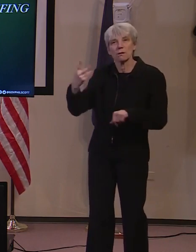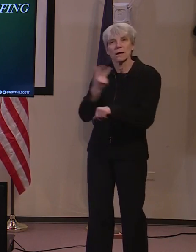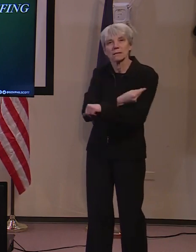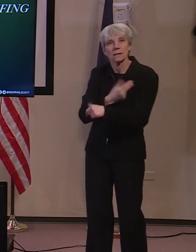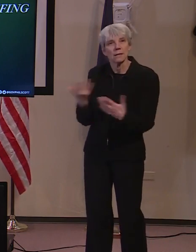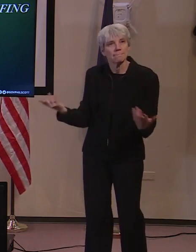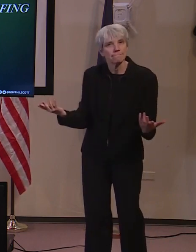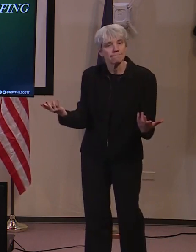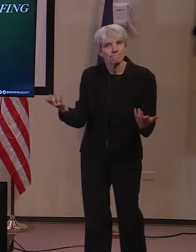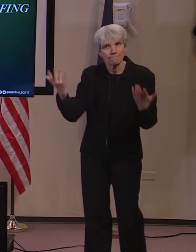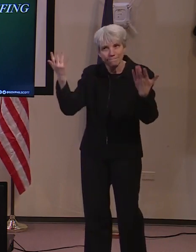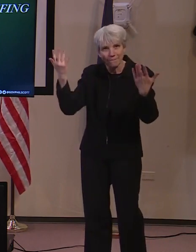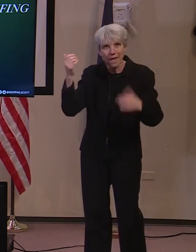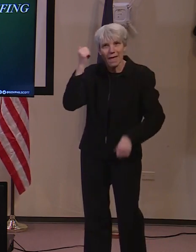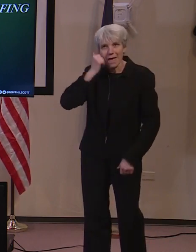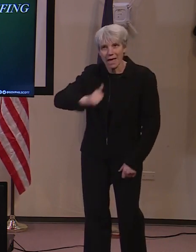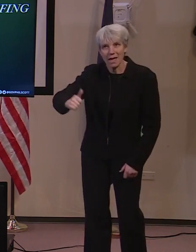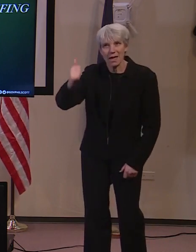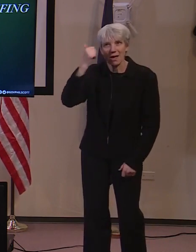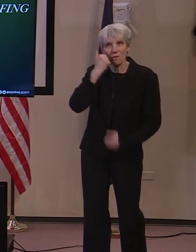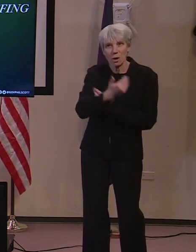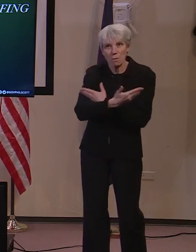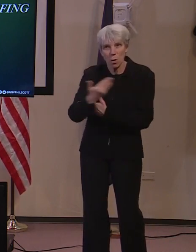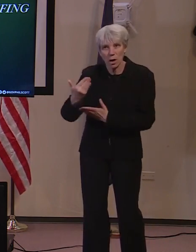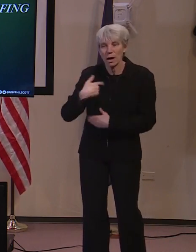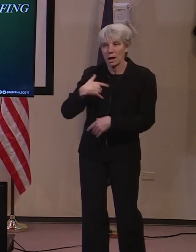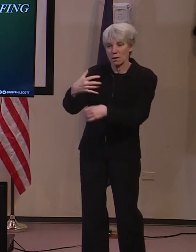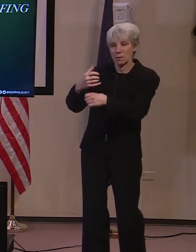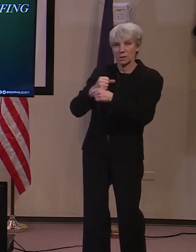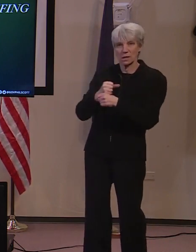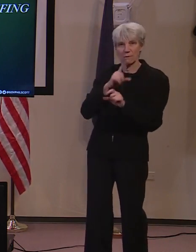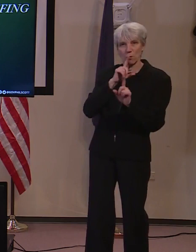Every single morning I get a report, and so does everyone up on this stage